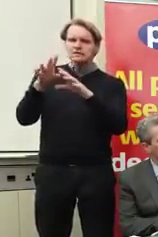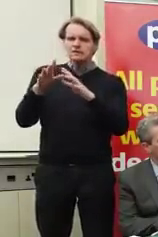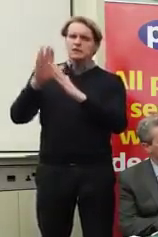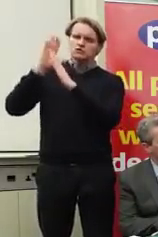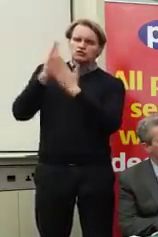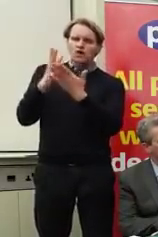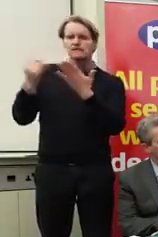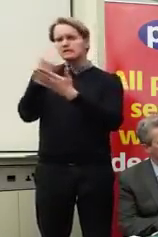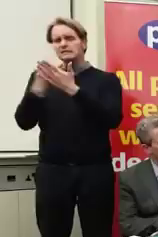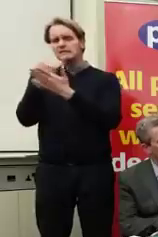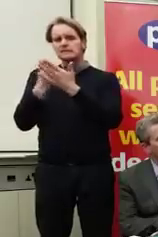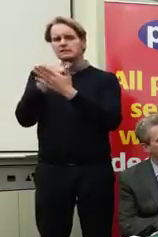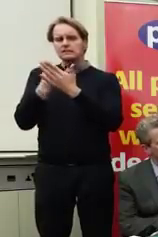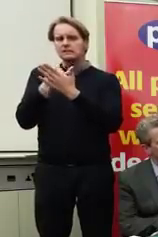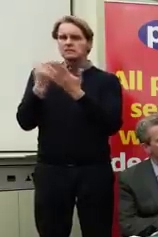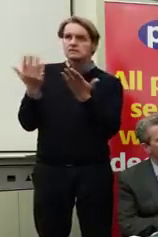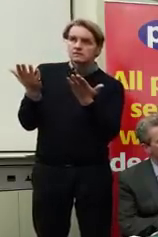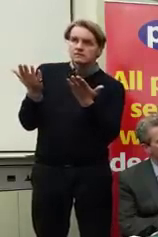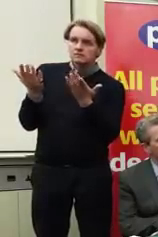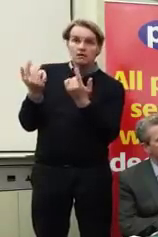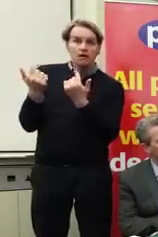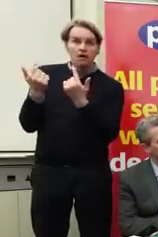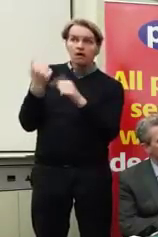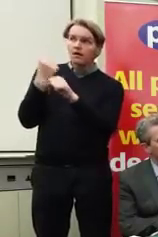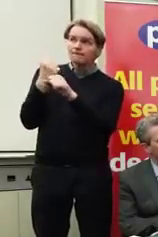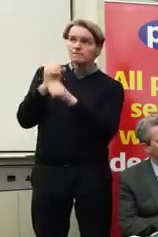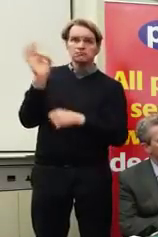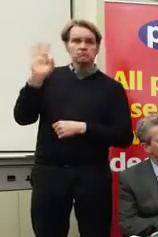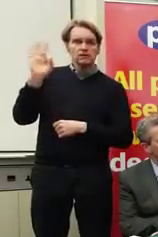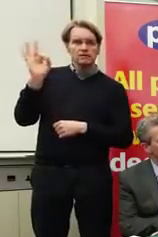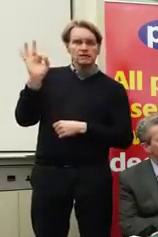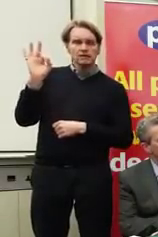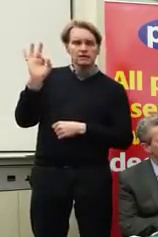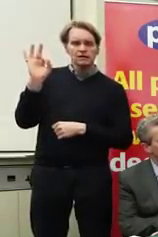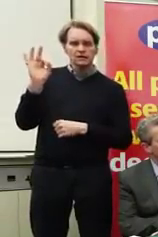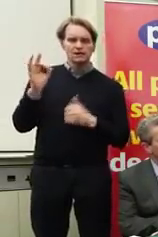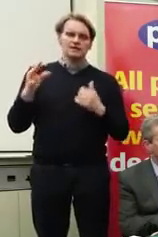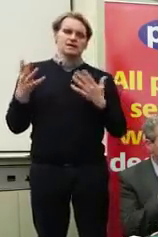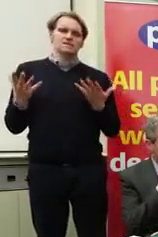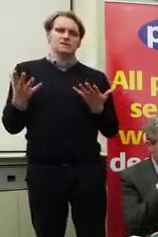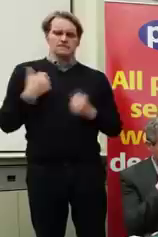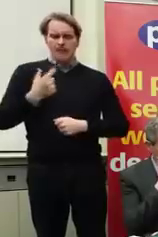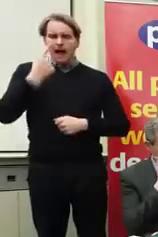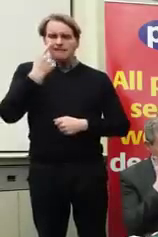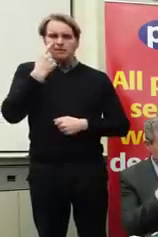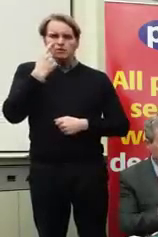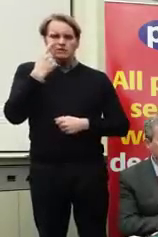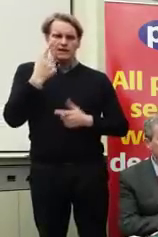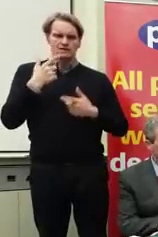state and we've got nothing in return. And in fact it's difficult for me to be objective on this, but I've looked at the coverage since then the word that's